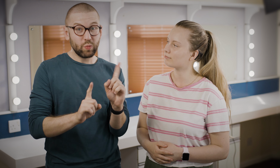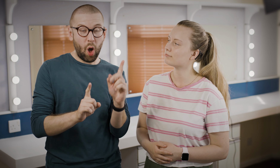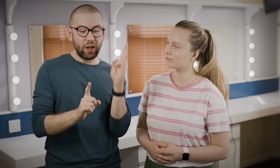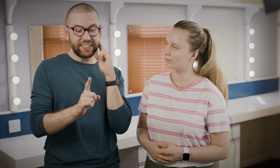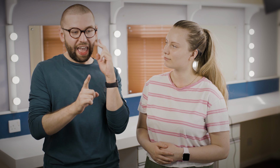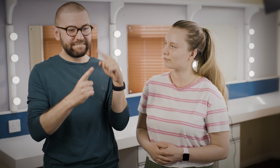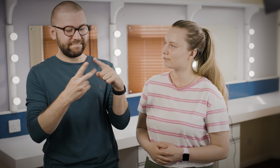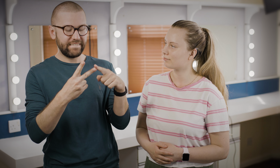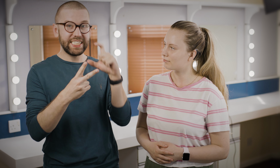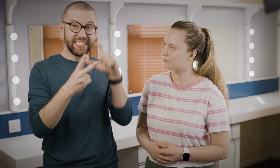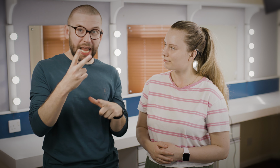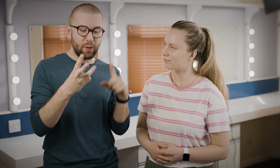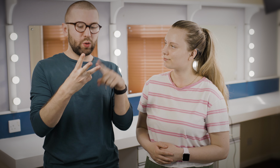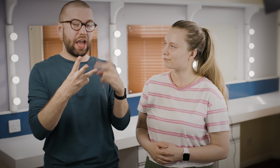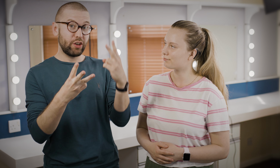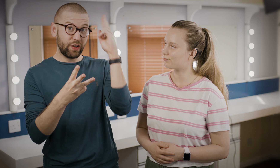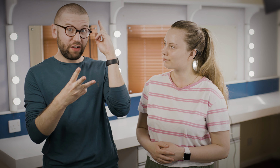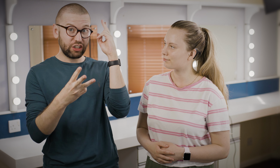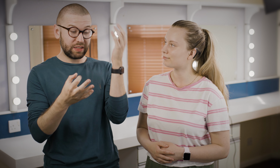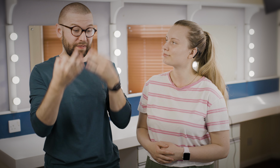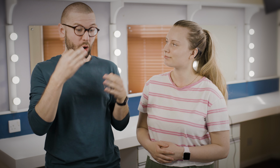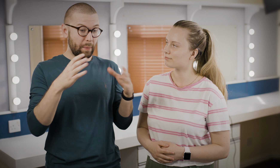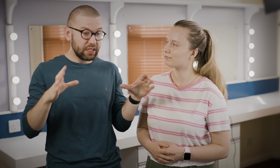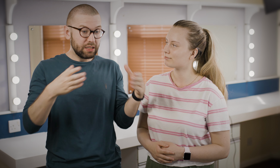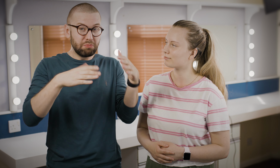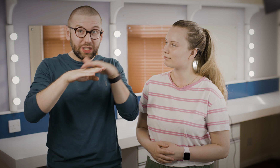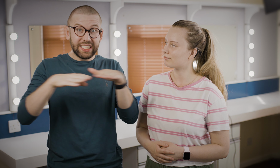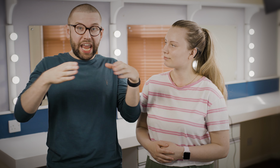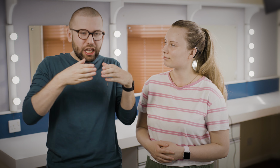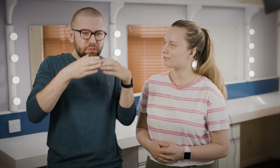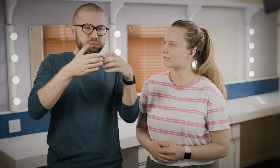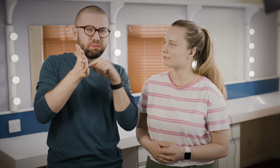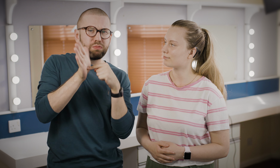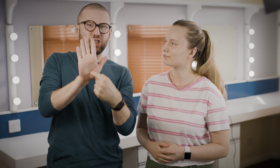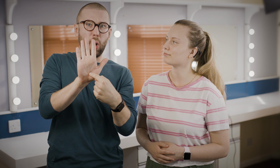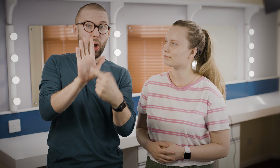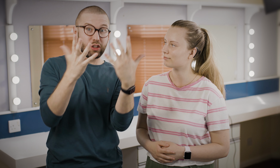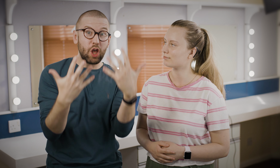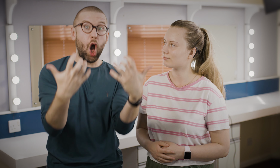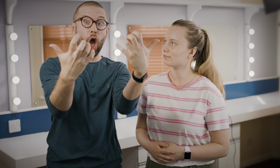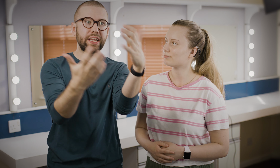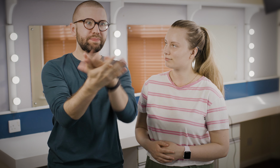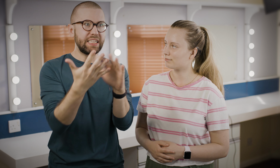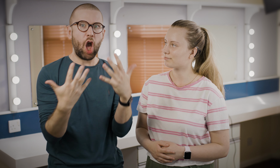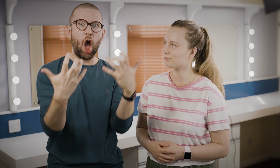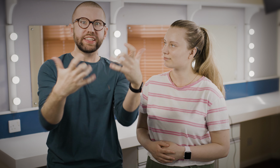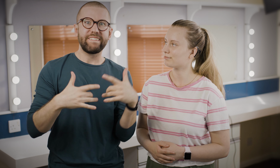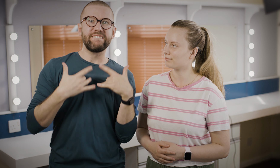initiative committed to putting deaf, disabled and neuro-divergent artists